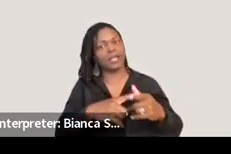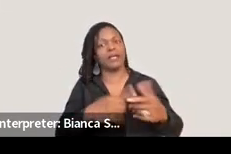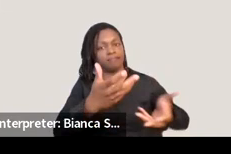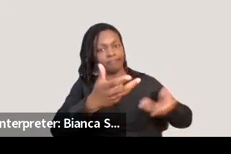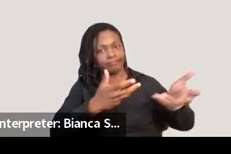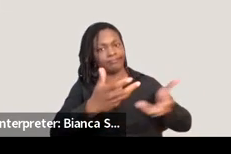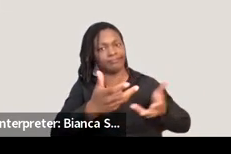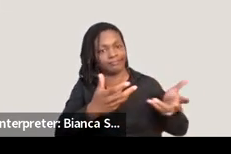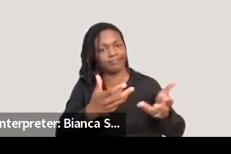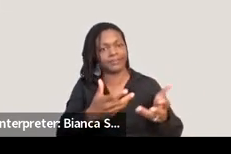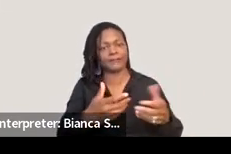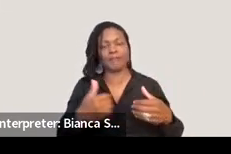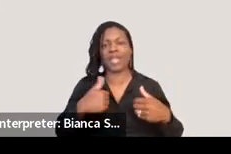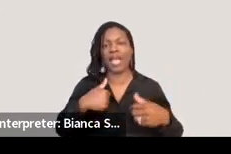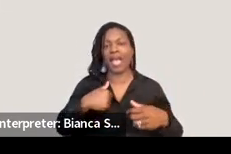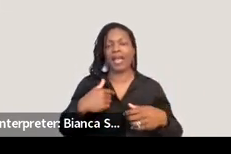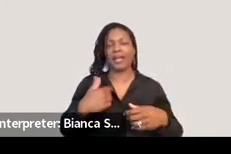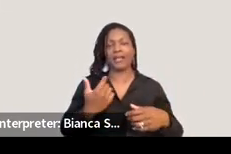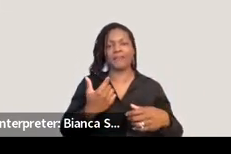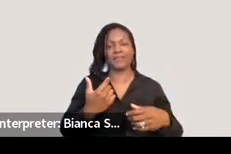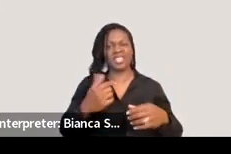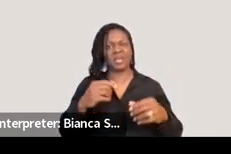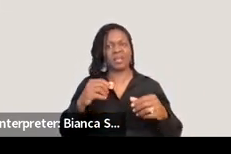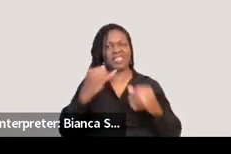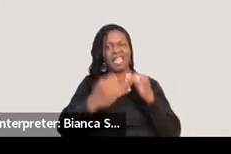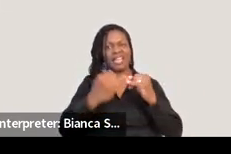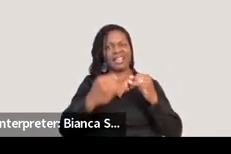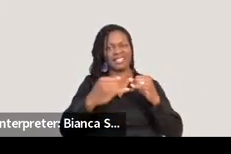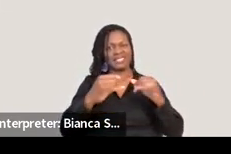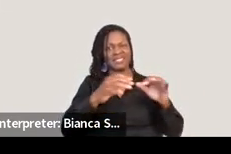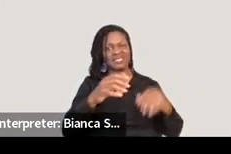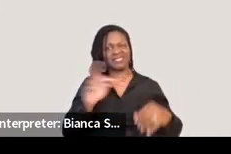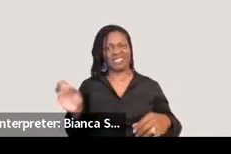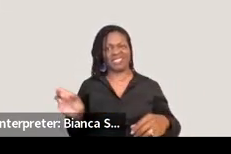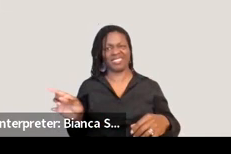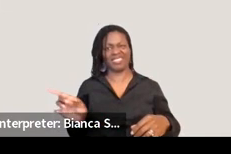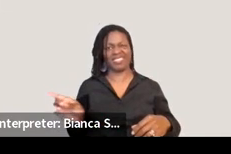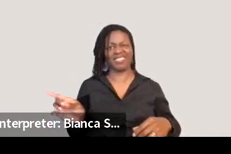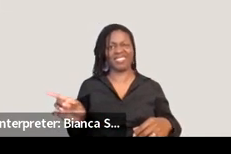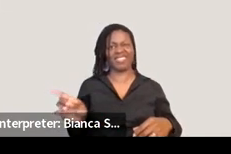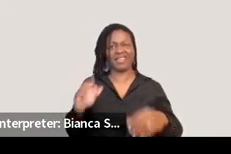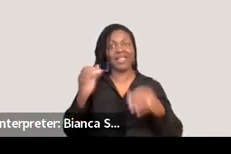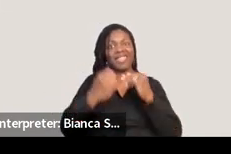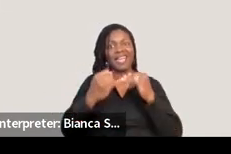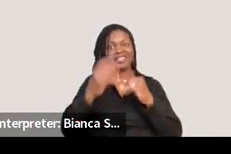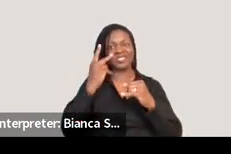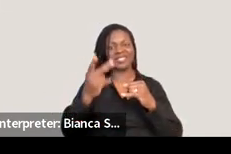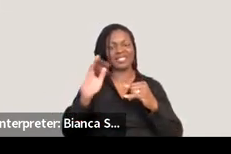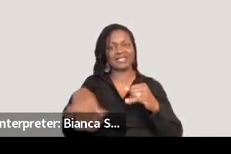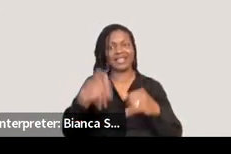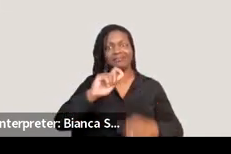Because it is crucial to preventing burnout. And maintaining consistency. If you are burnt out, you cannot maintain consistency.